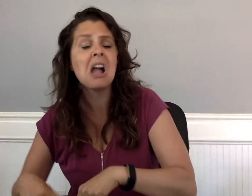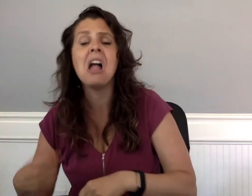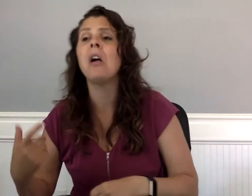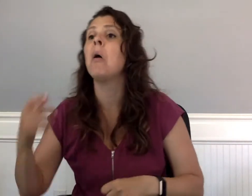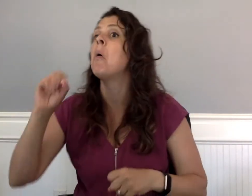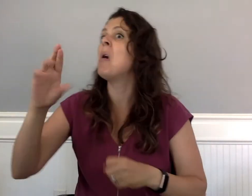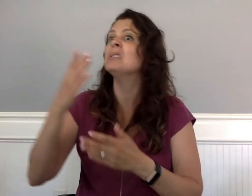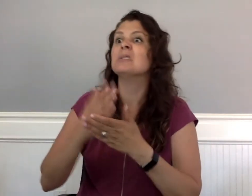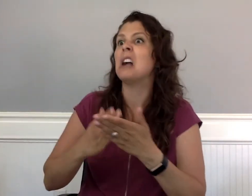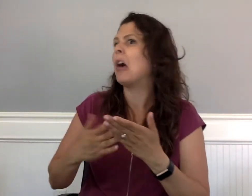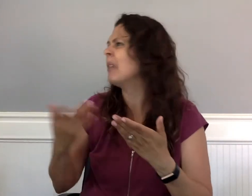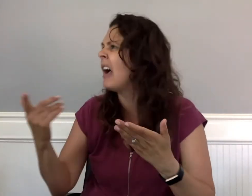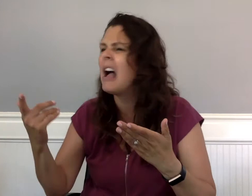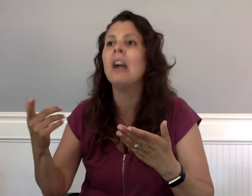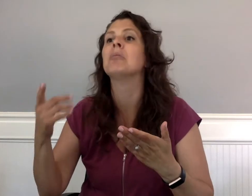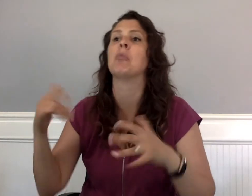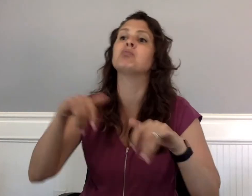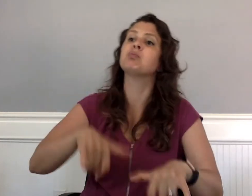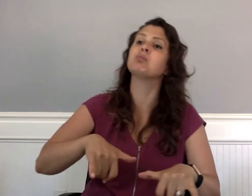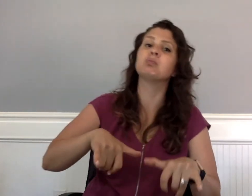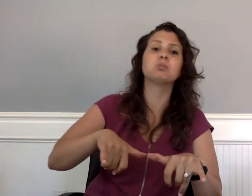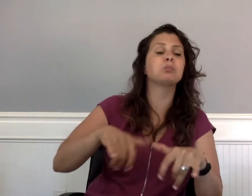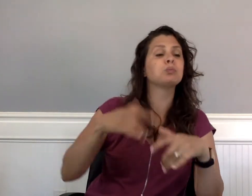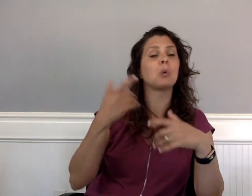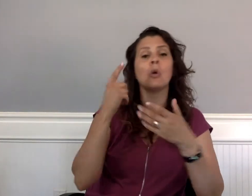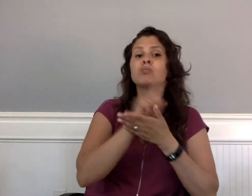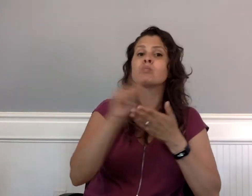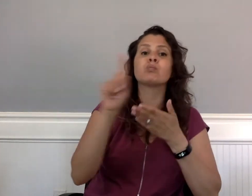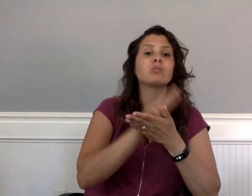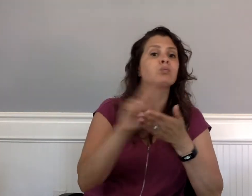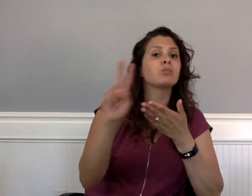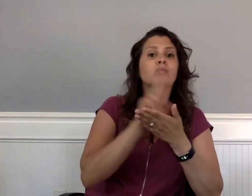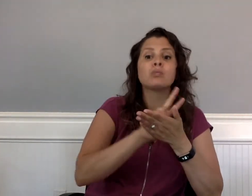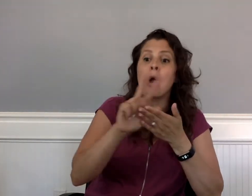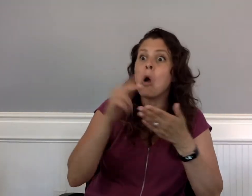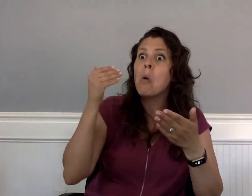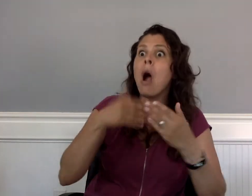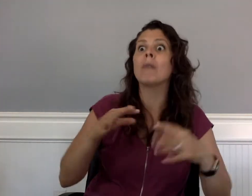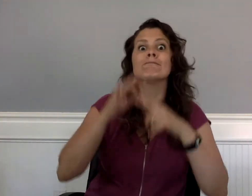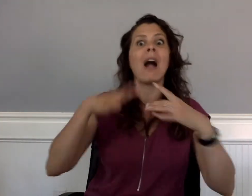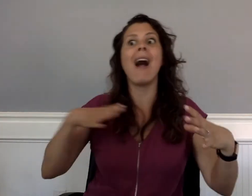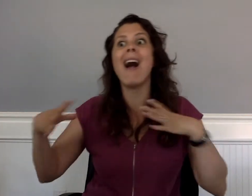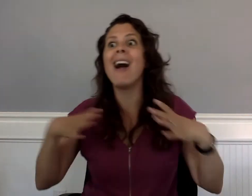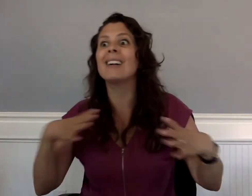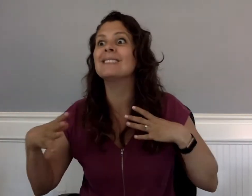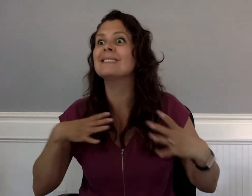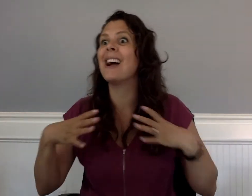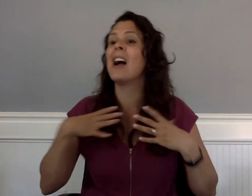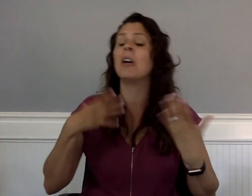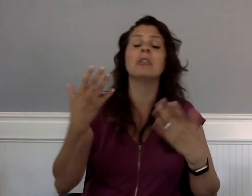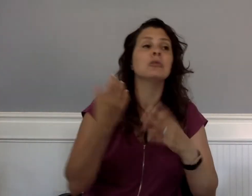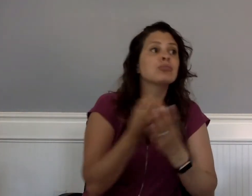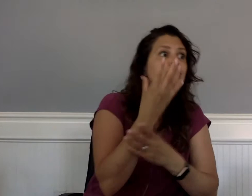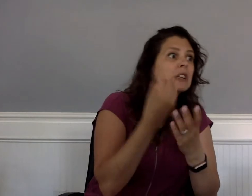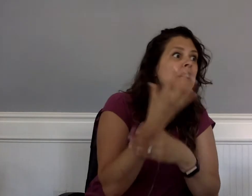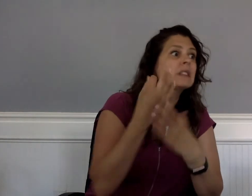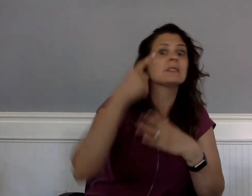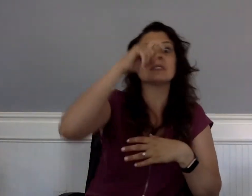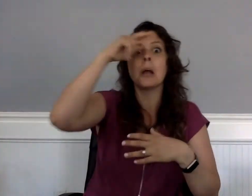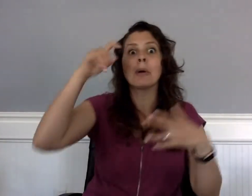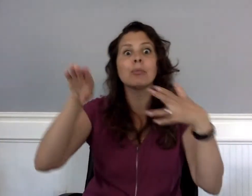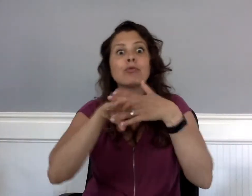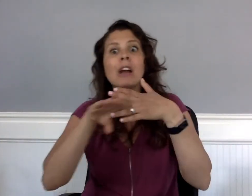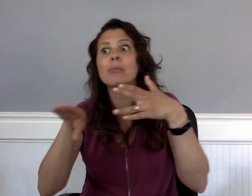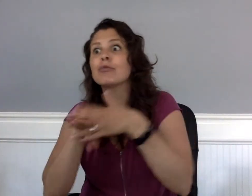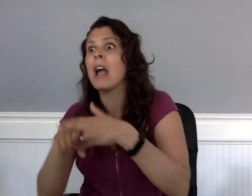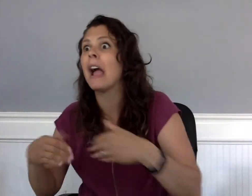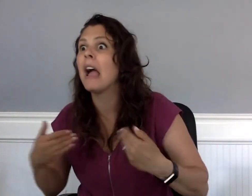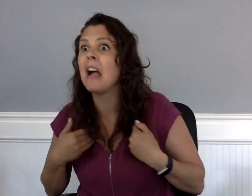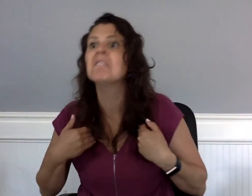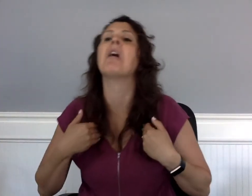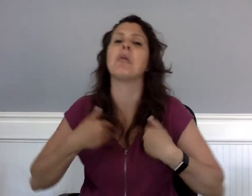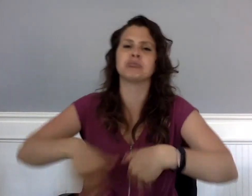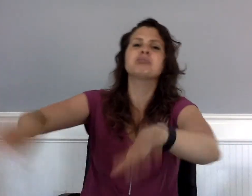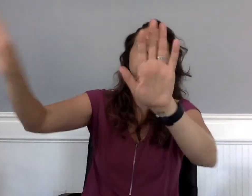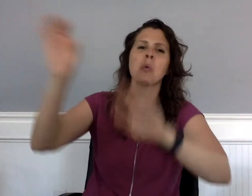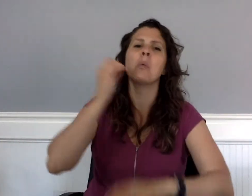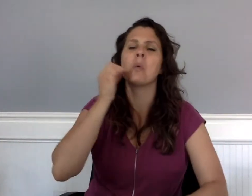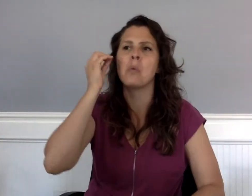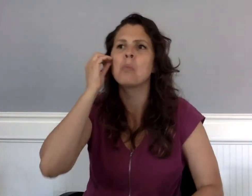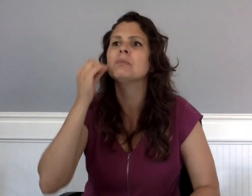But many students return to their families only for the holidays and spring and summer break.